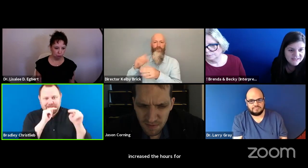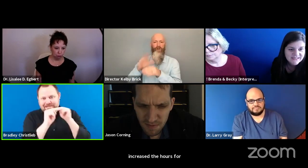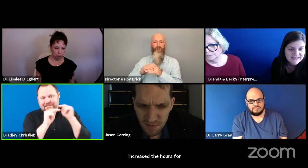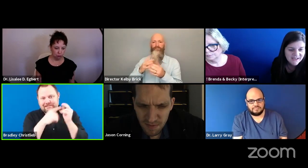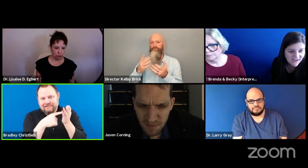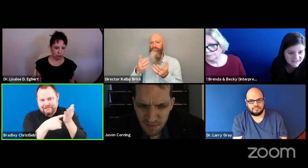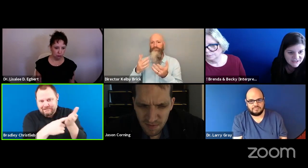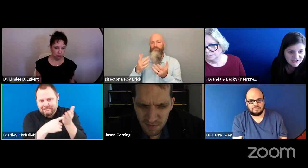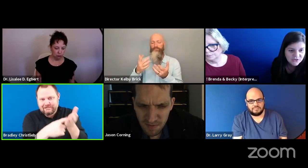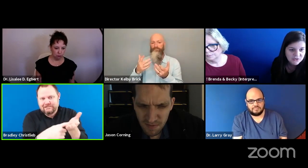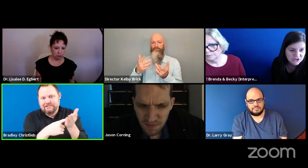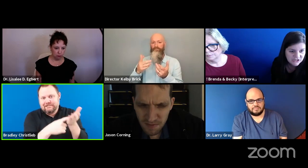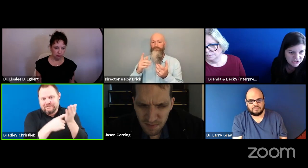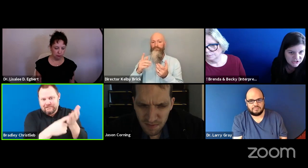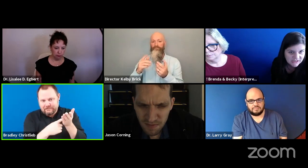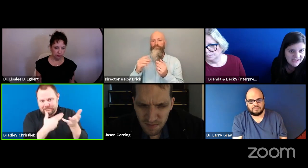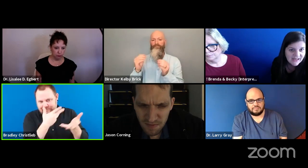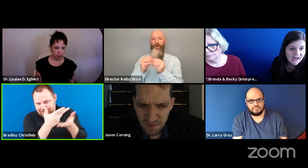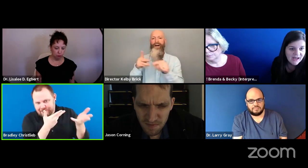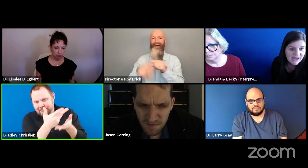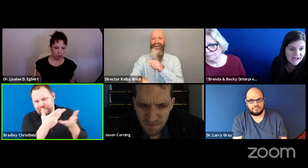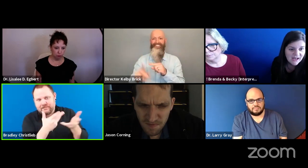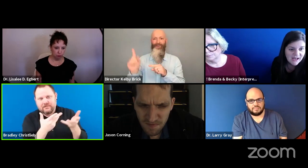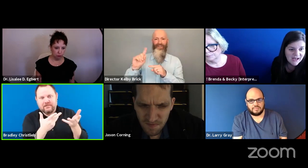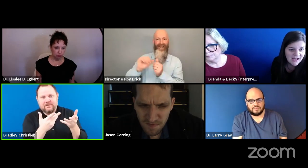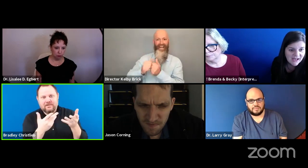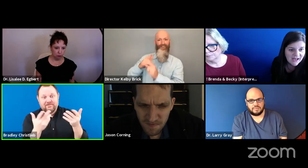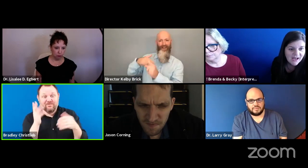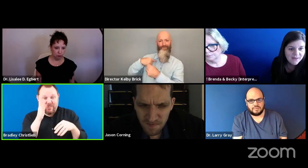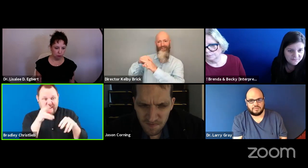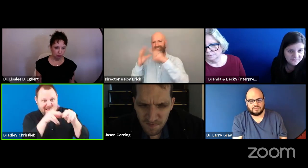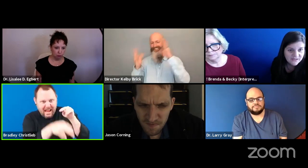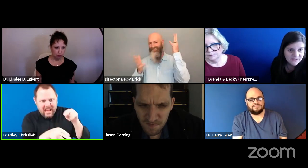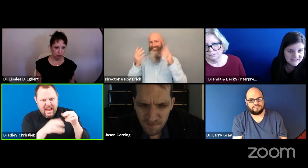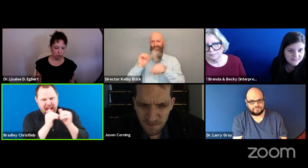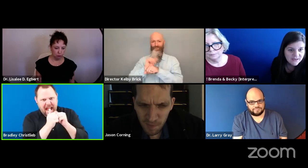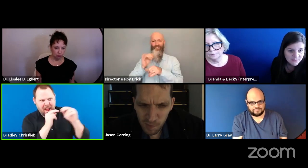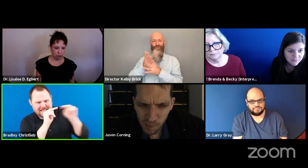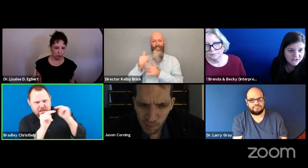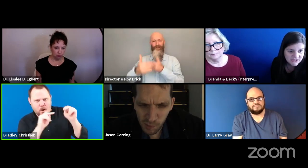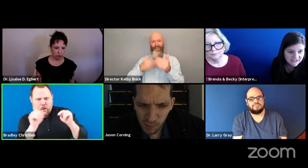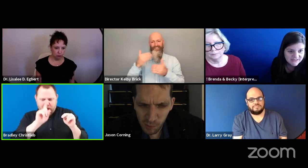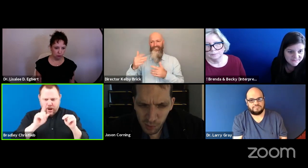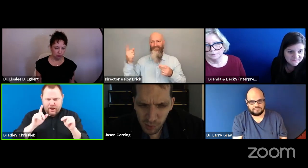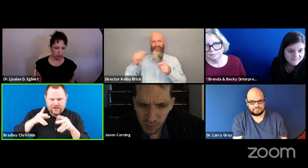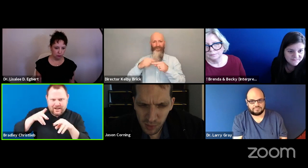This is a constant negotiation. I'm anticipating more budget cuts.